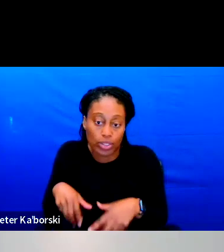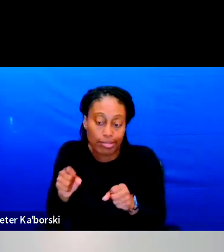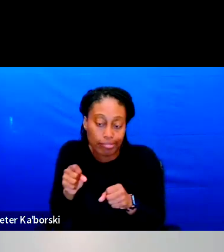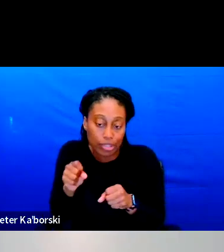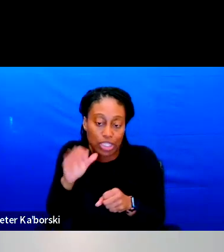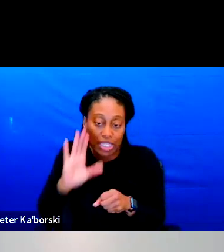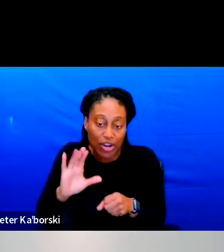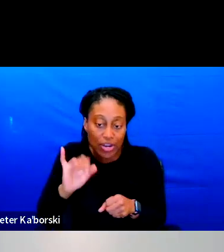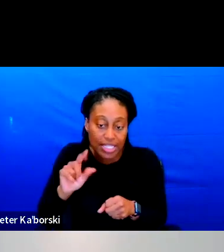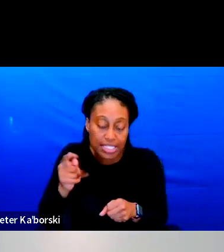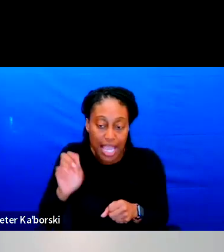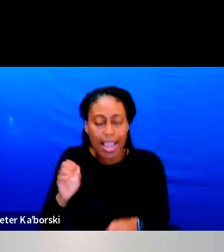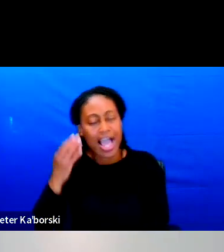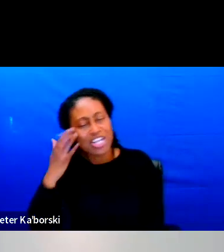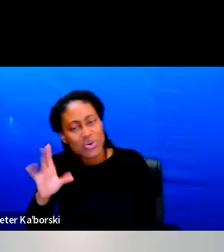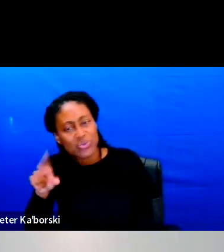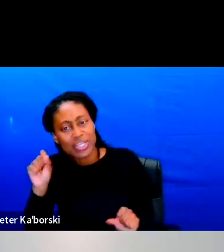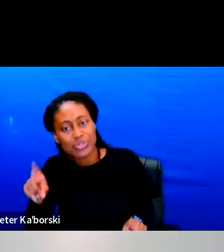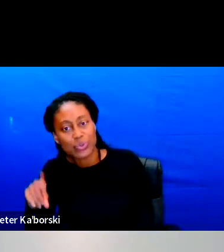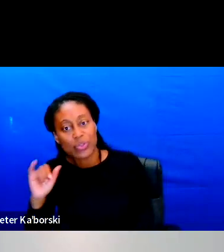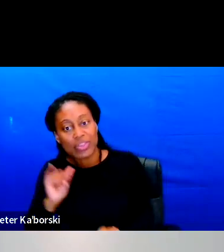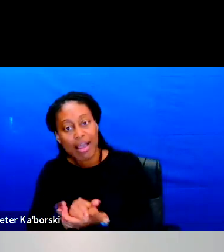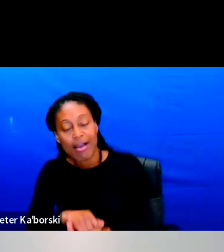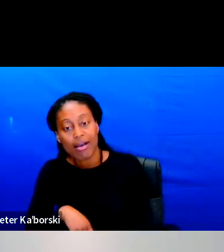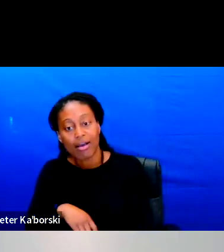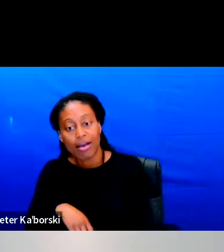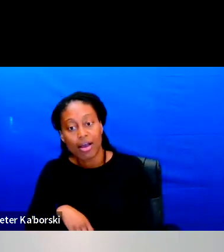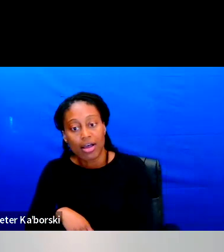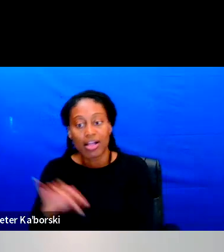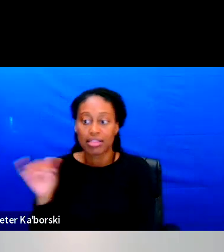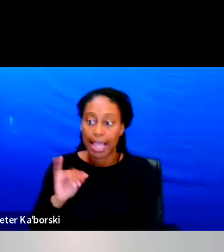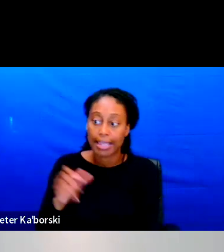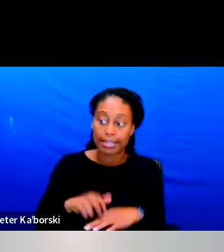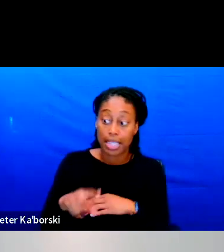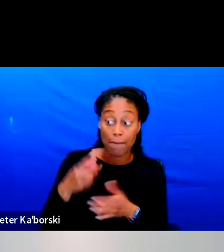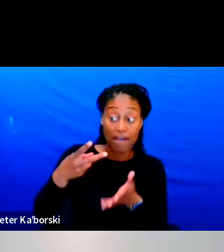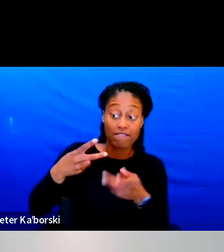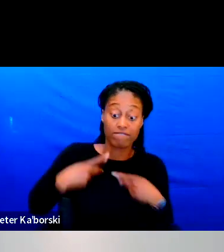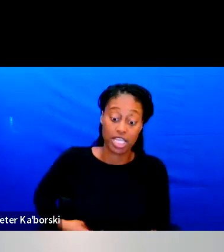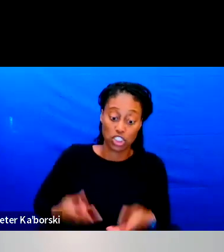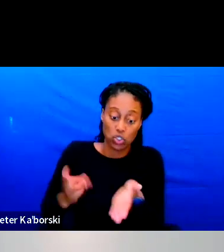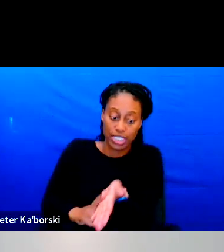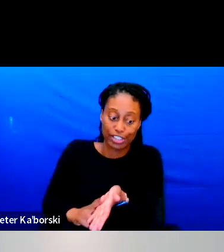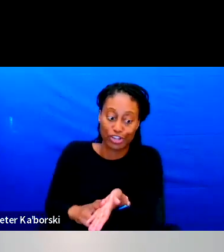Dee Henry CILO they/she: Hmm, okay. I didn't even know you could do that. Ha! You know, kind of forego having to physically sign it. That's awesome. Thank you.